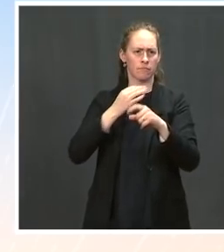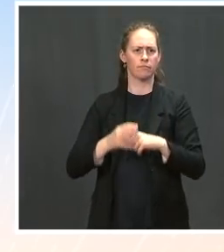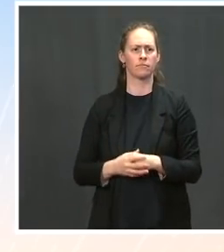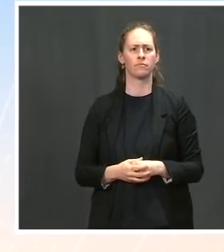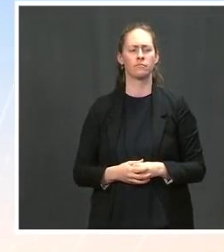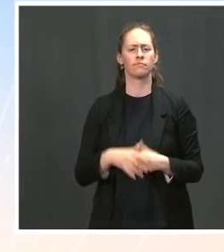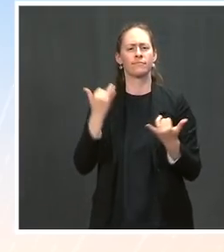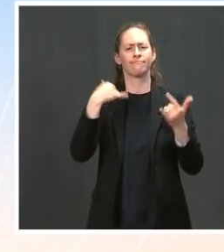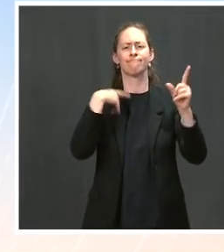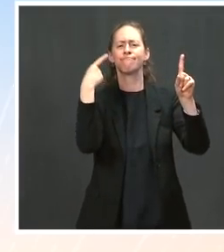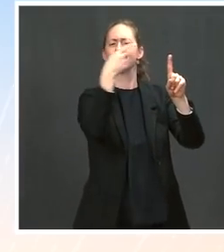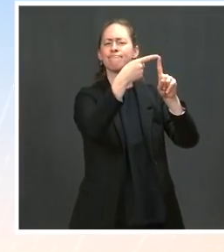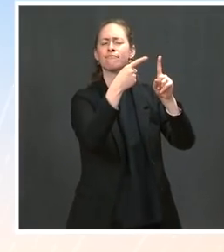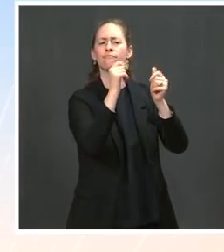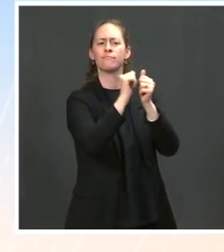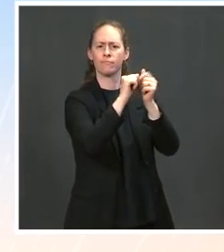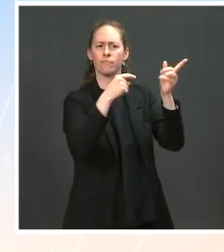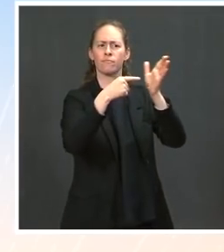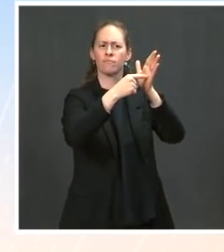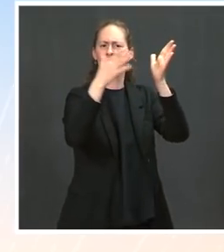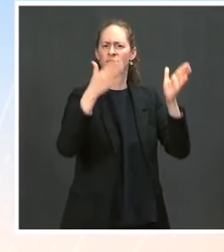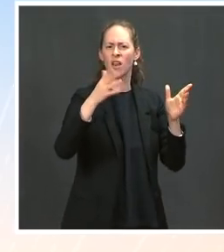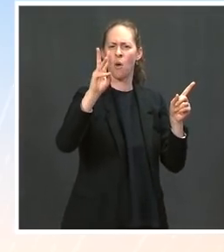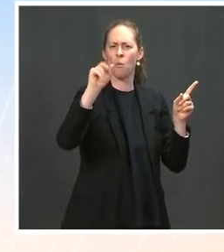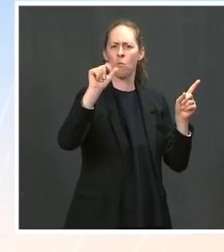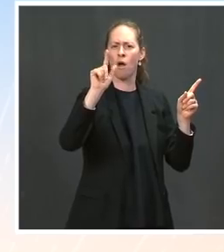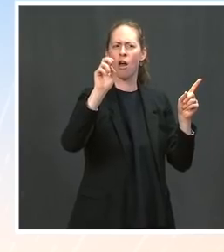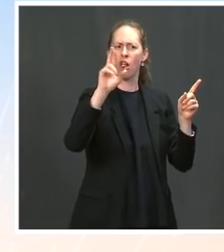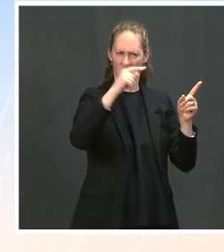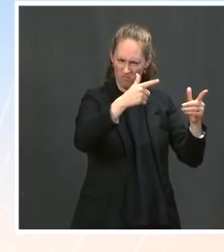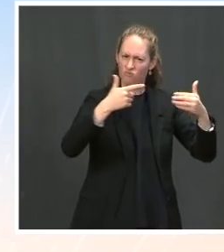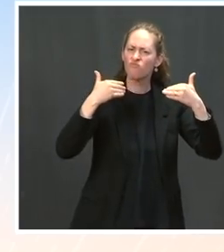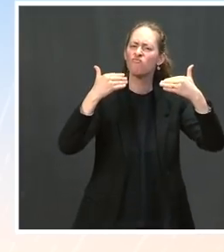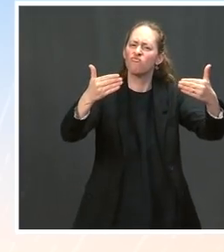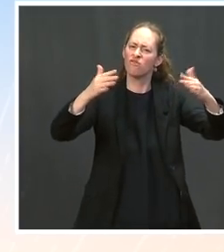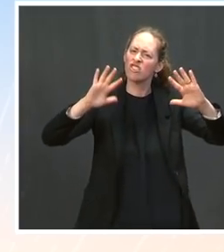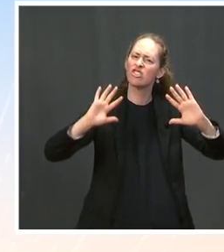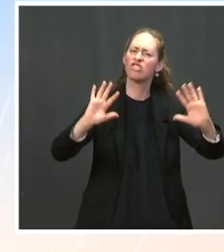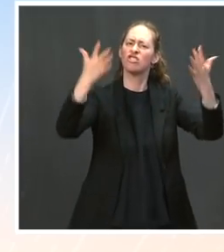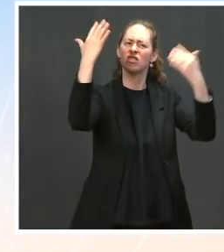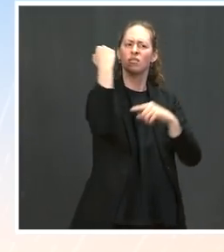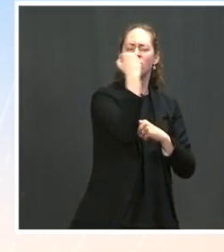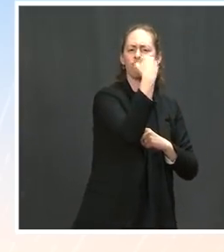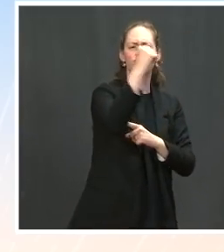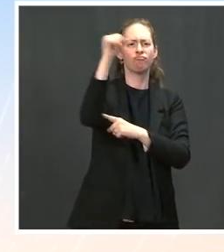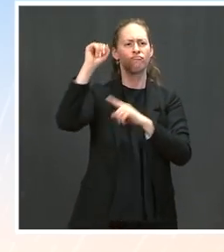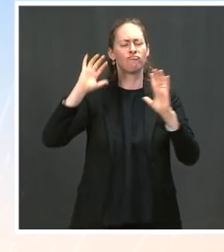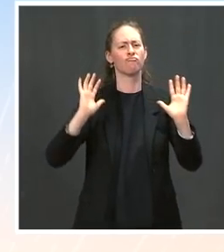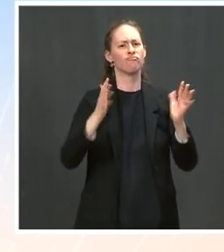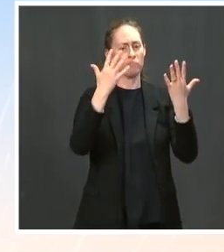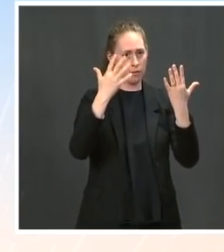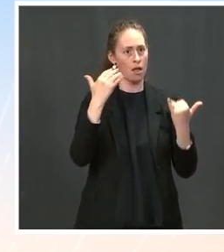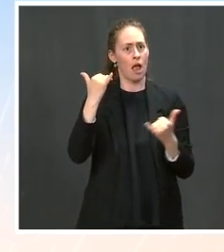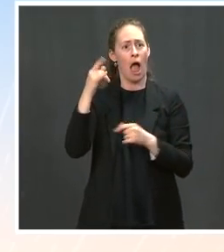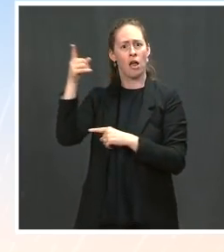is accusing her of inciting violence. And then you had the judge, yesterday, calling her words "abhorrent" and saying that she was